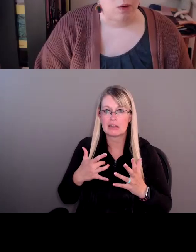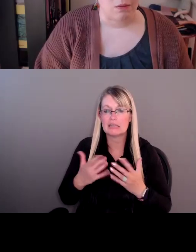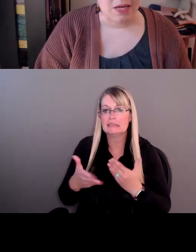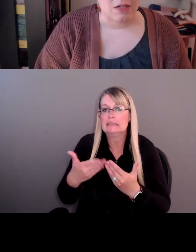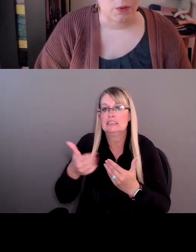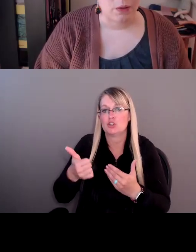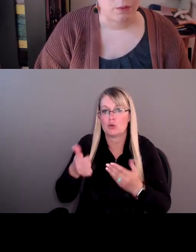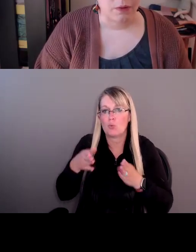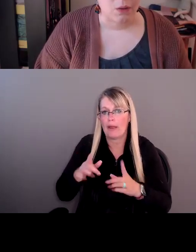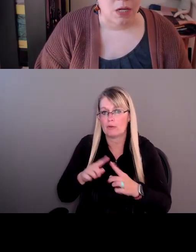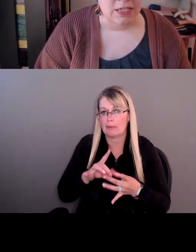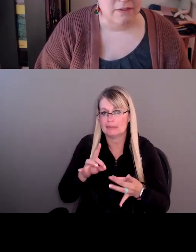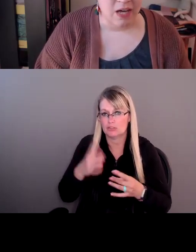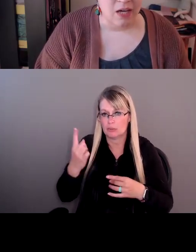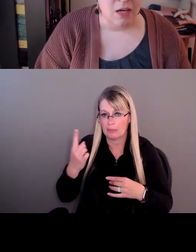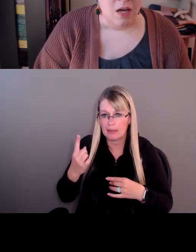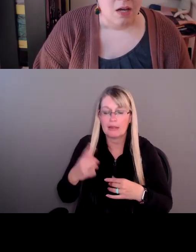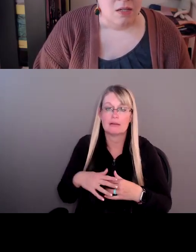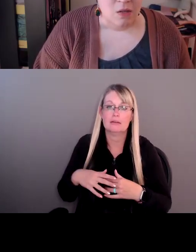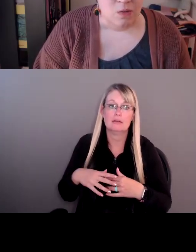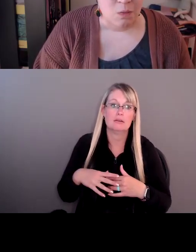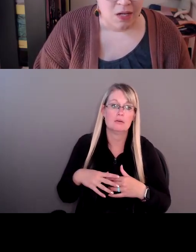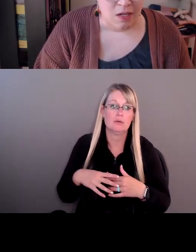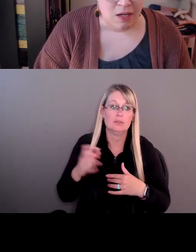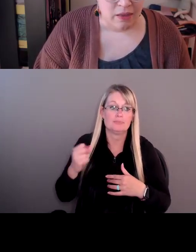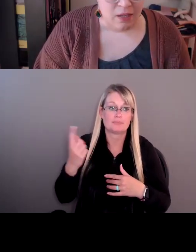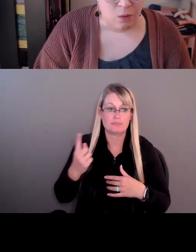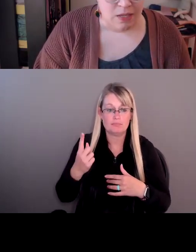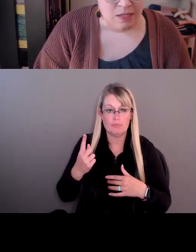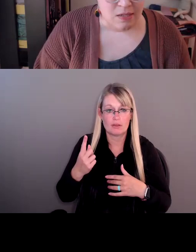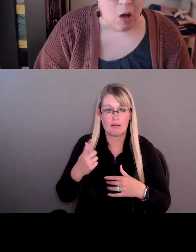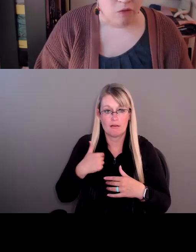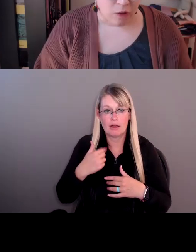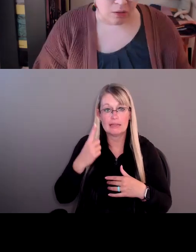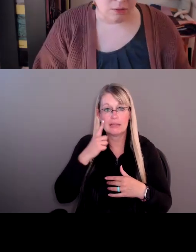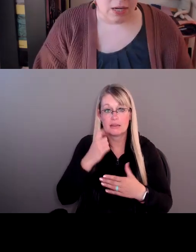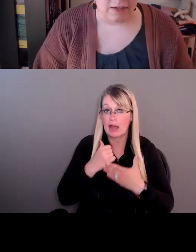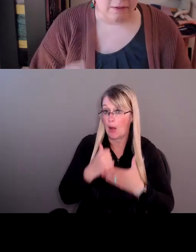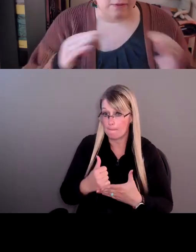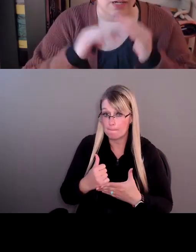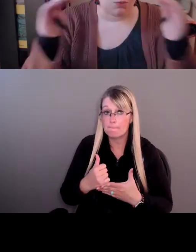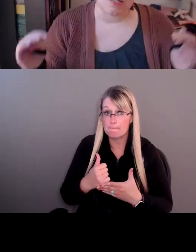what message we really want to convey. So something that I think is helpful on a more